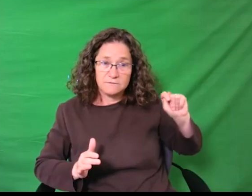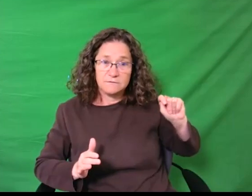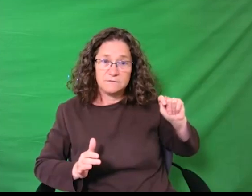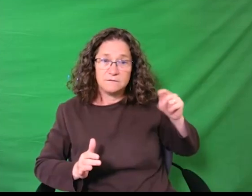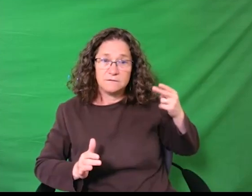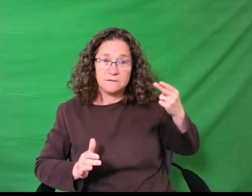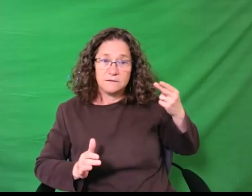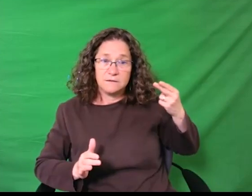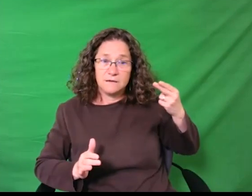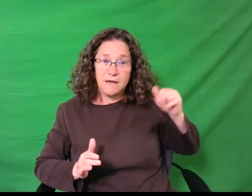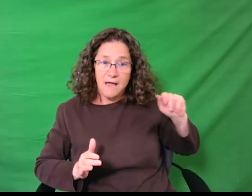Hat.